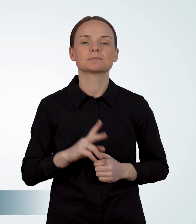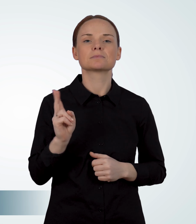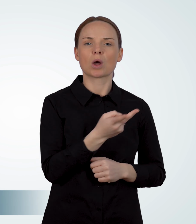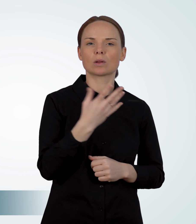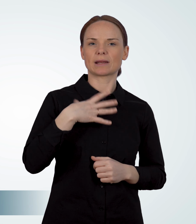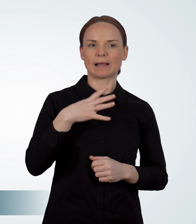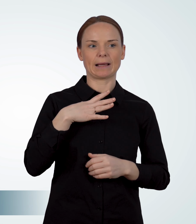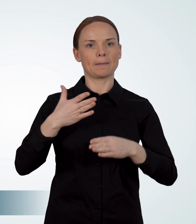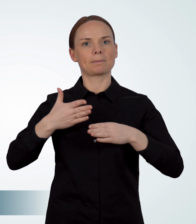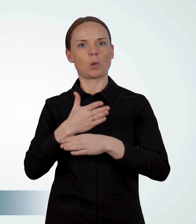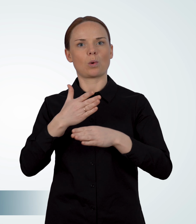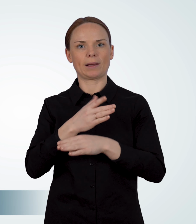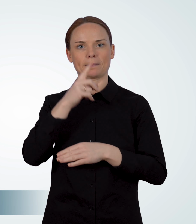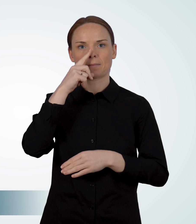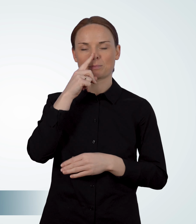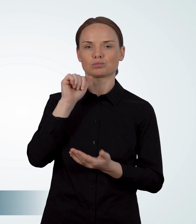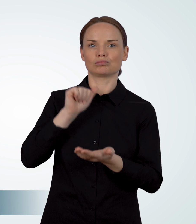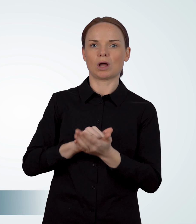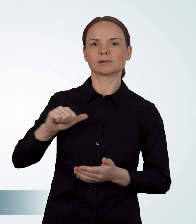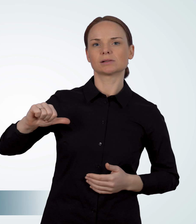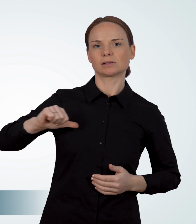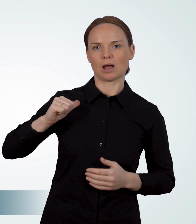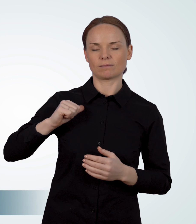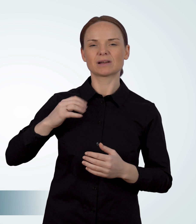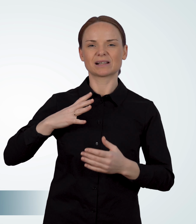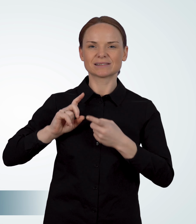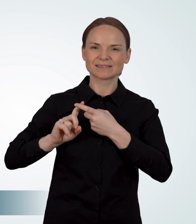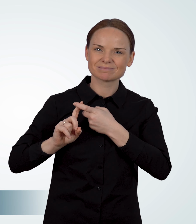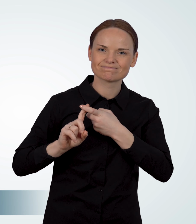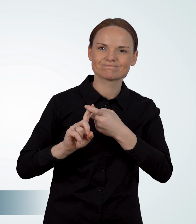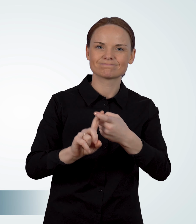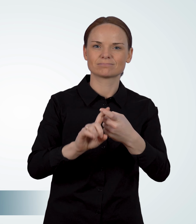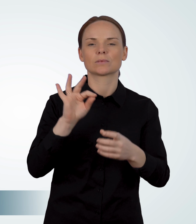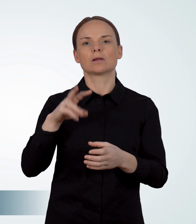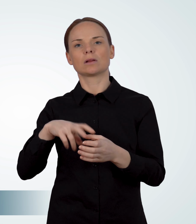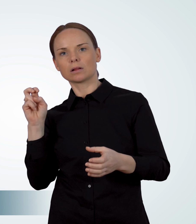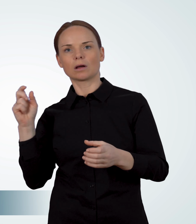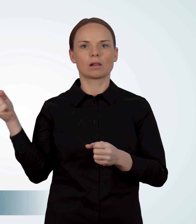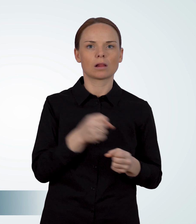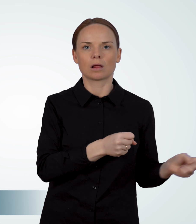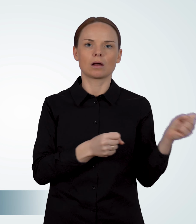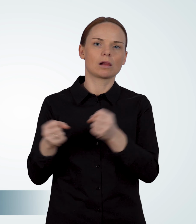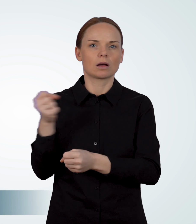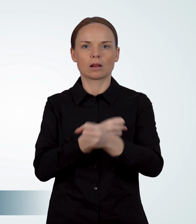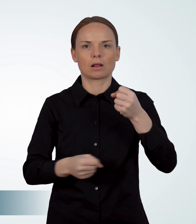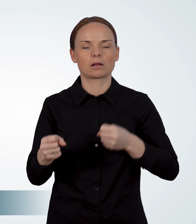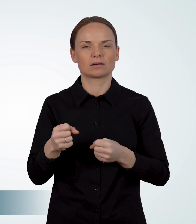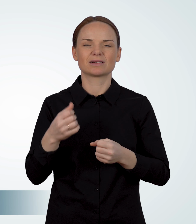For specialist homelessness and mainstream services, attracting and keeping suitable staff